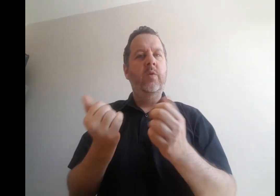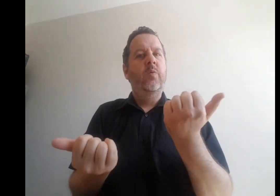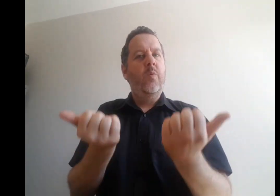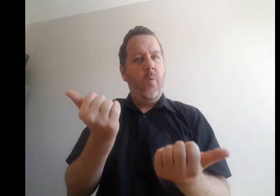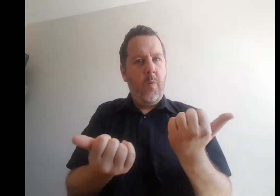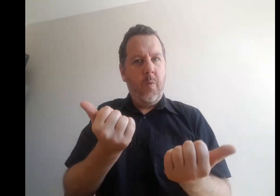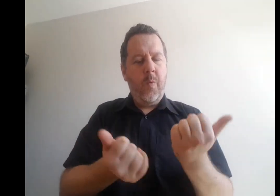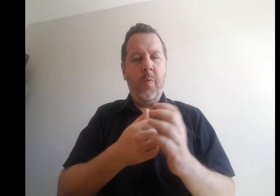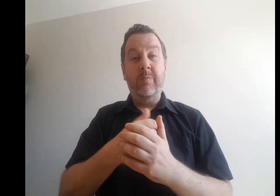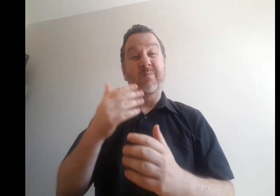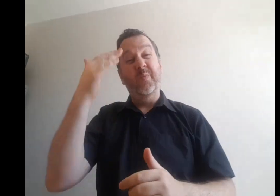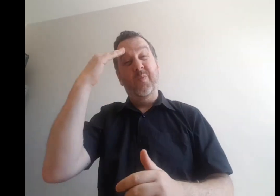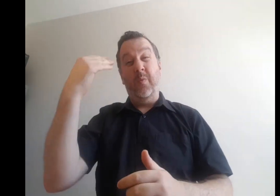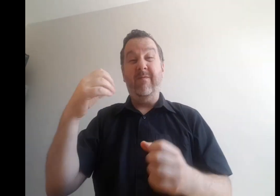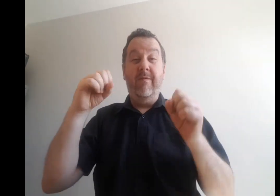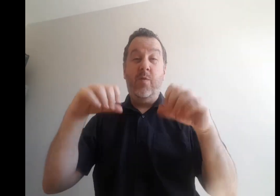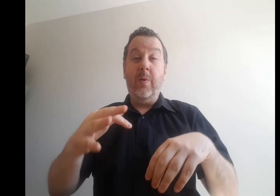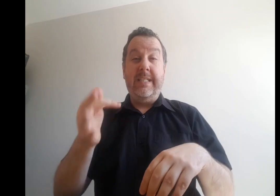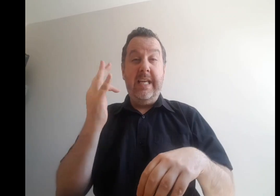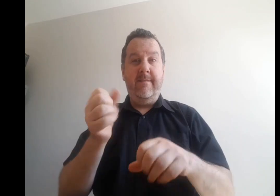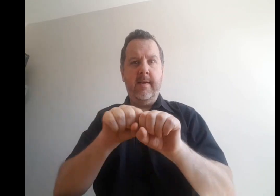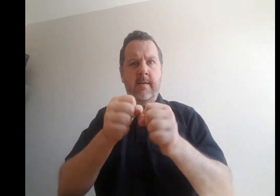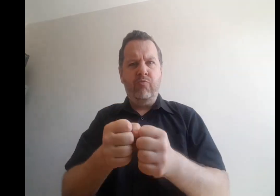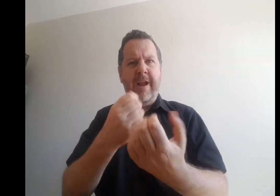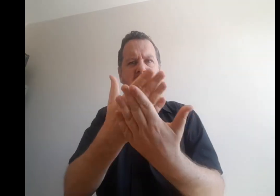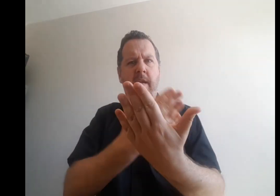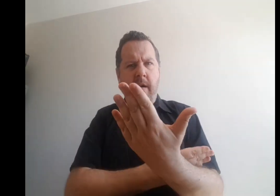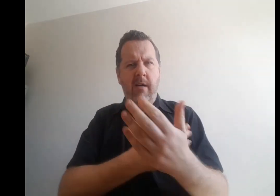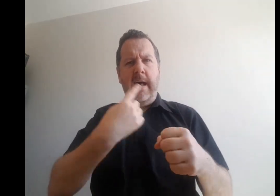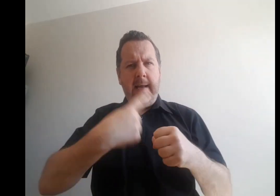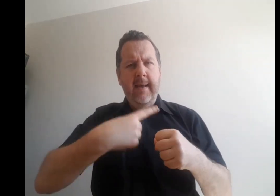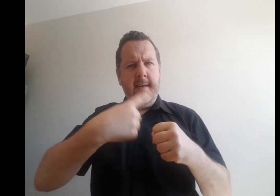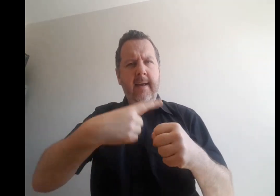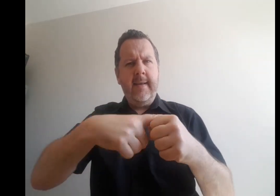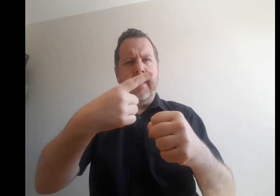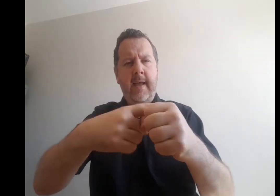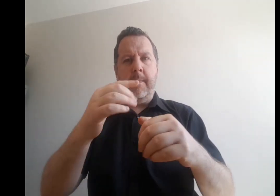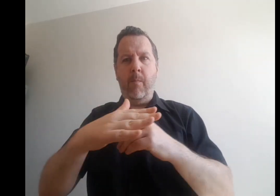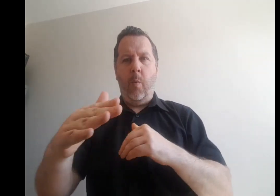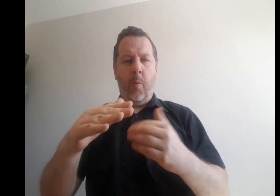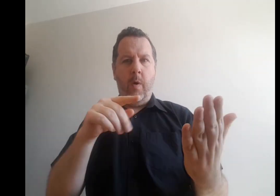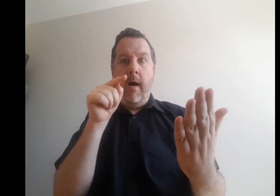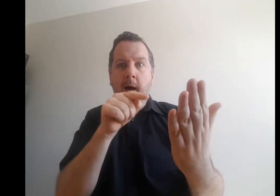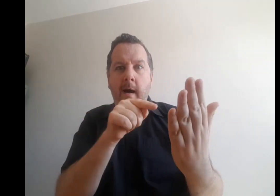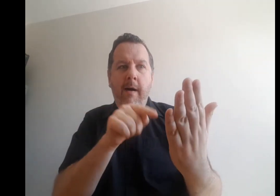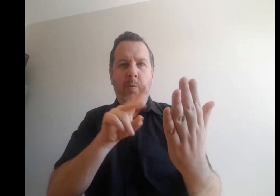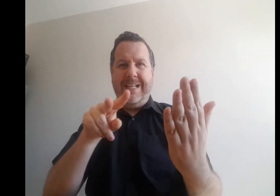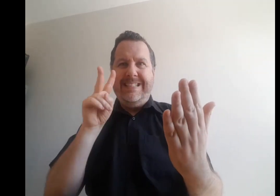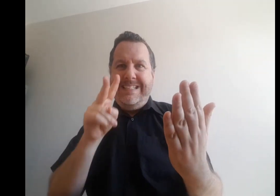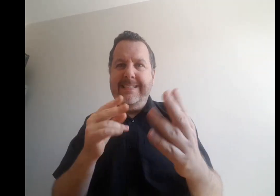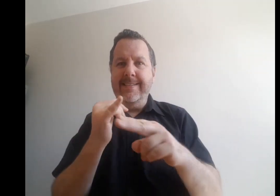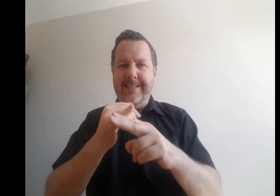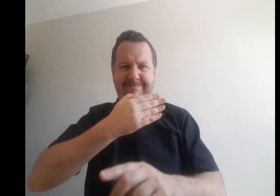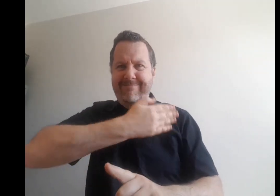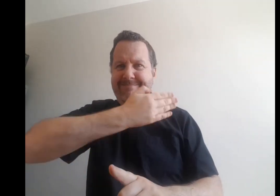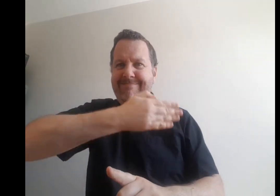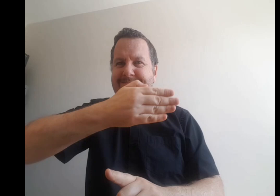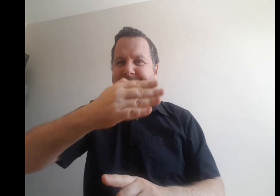The more times someone breaks the law, and goes to court, the more visible they become in these records,